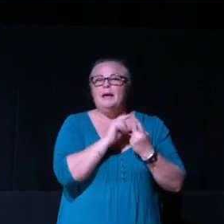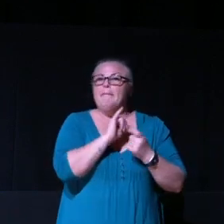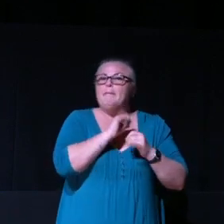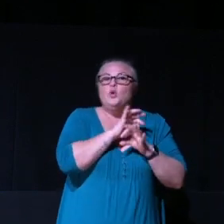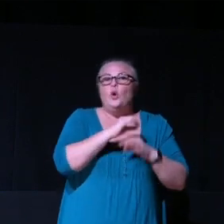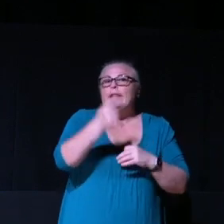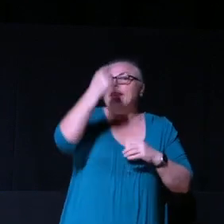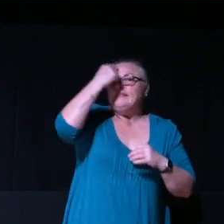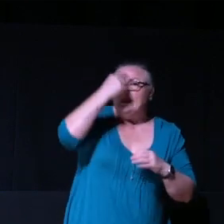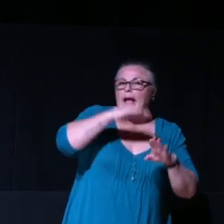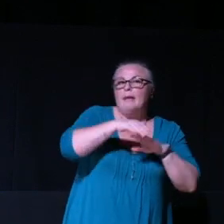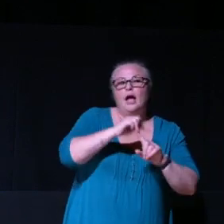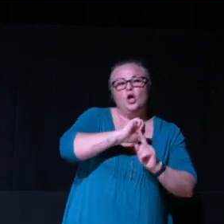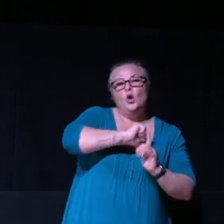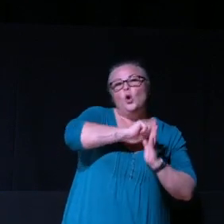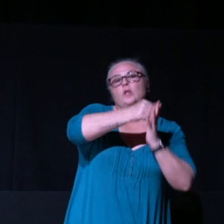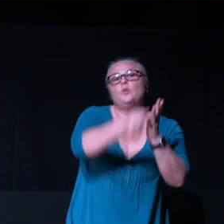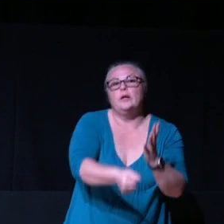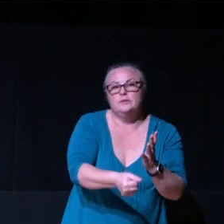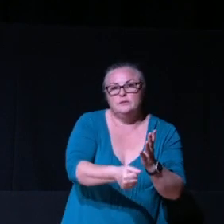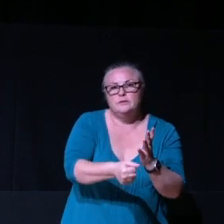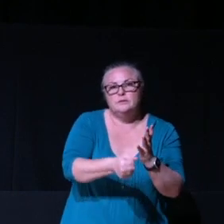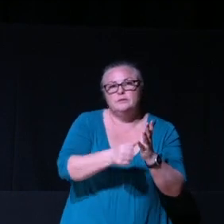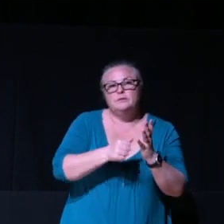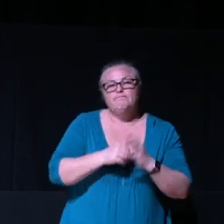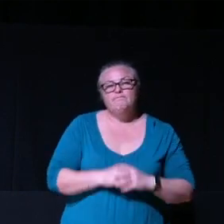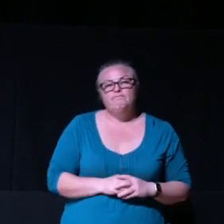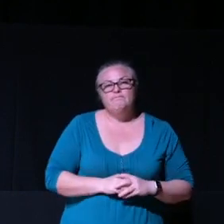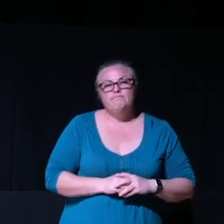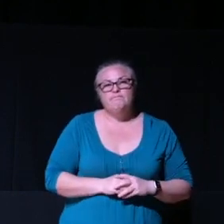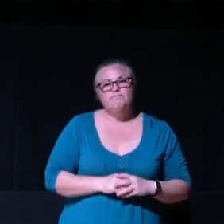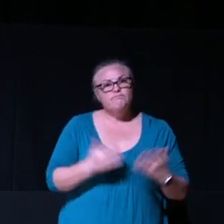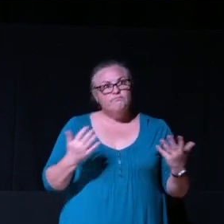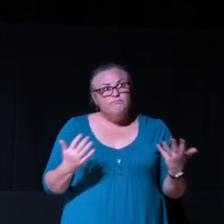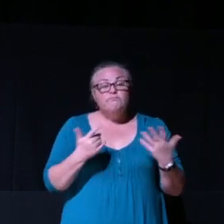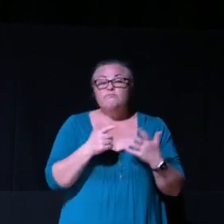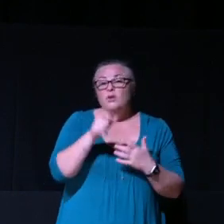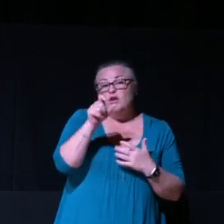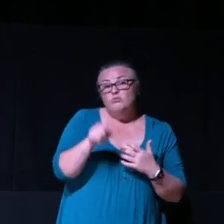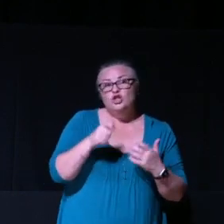and I guess then the consequences of cancel culture of someone in the public sphere saying something and then